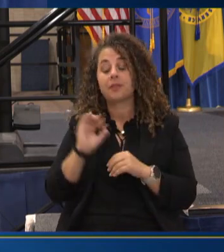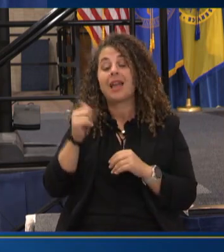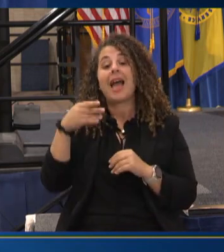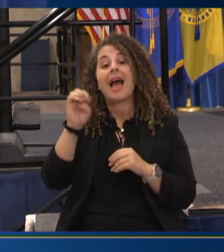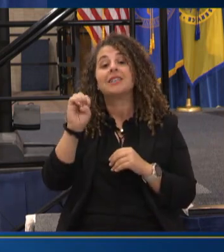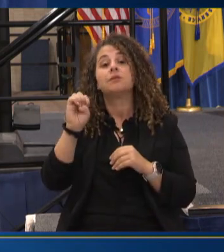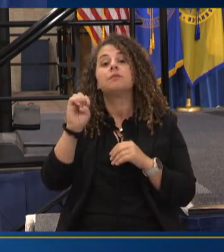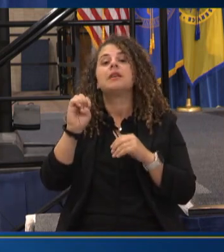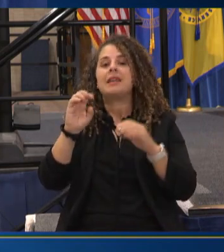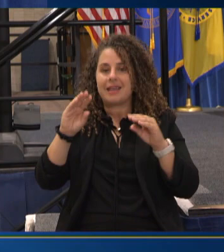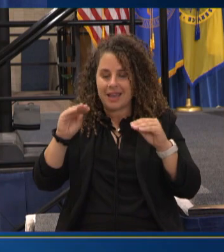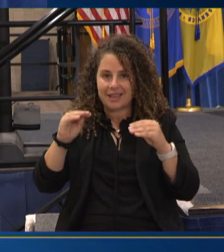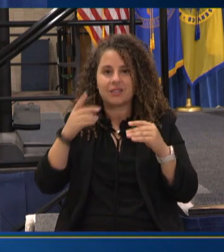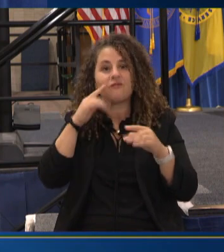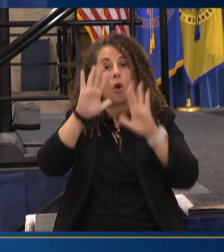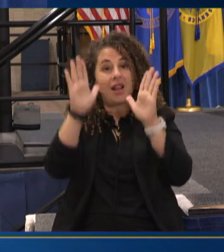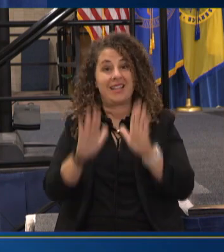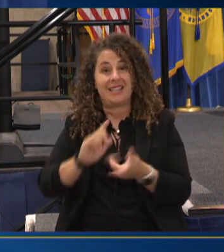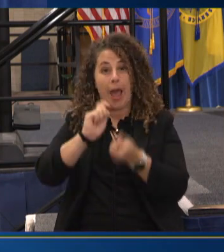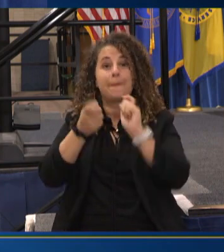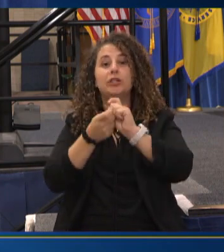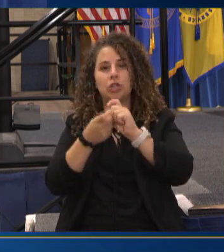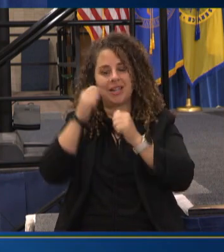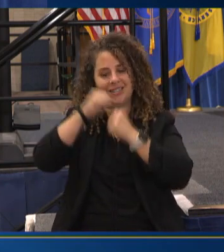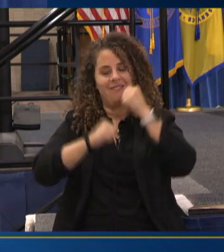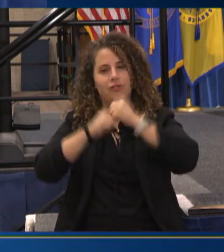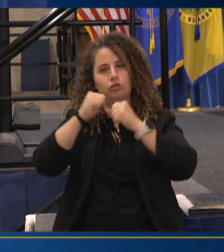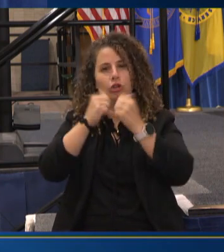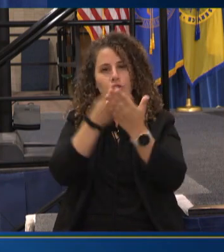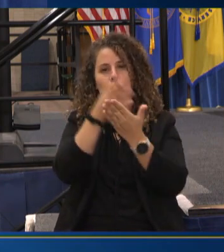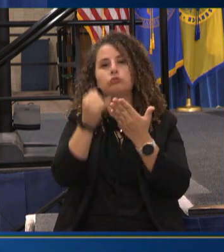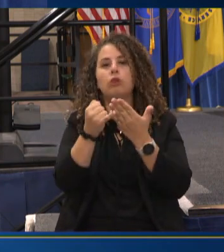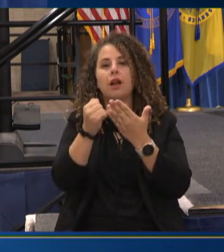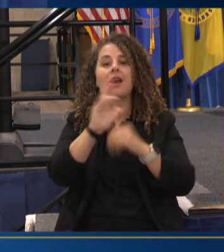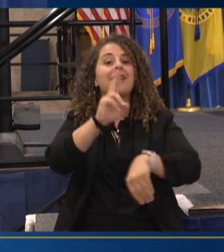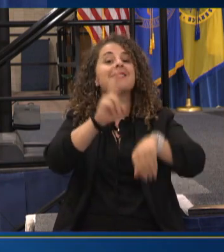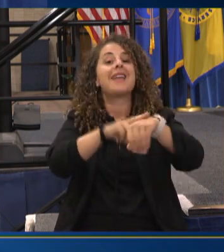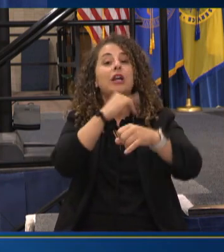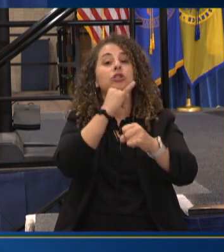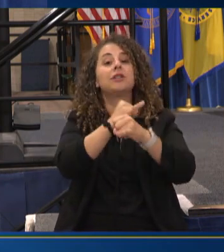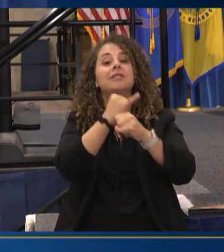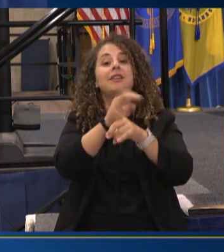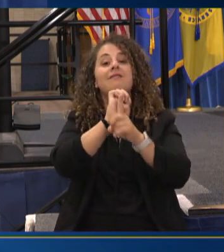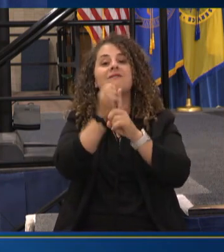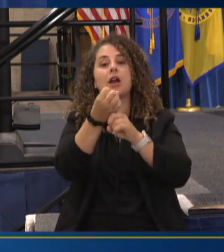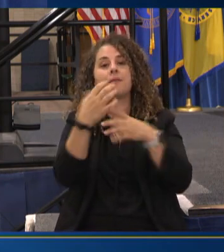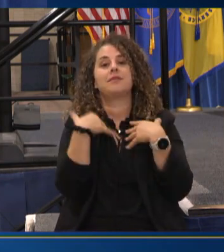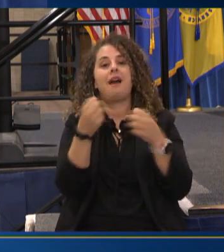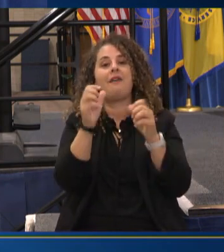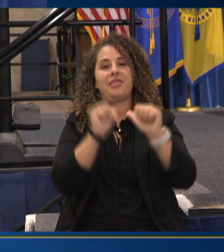Climate Change and Health Data Infrastructure project with the National Institute of Environmental Health Sciences.